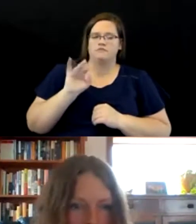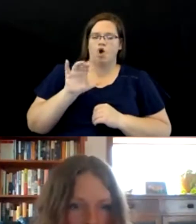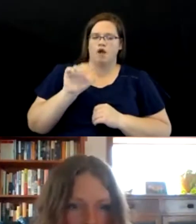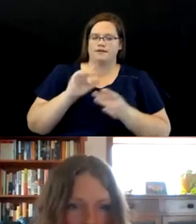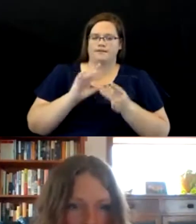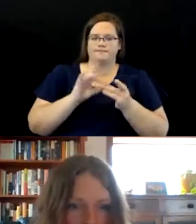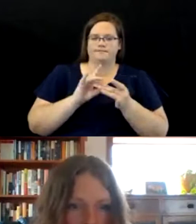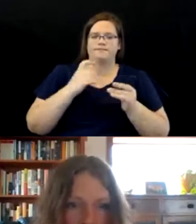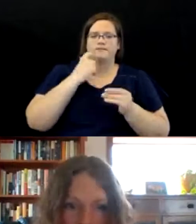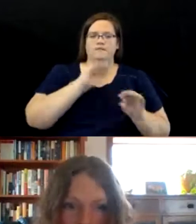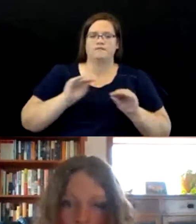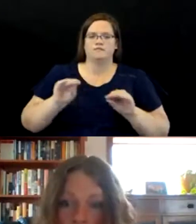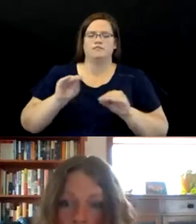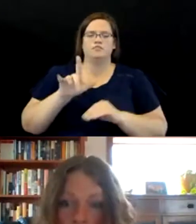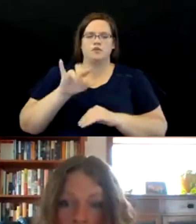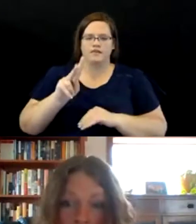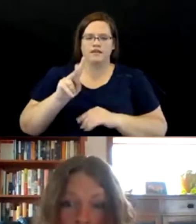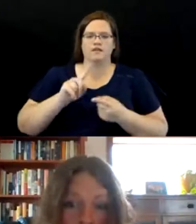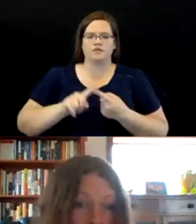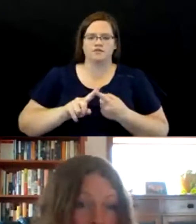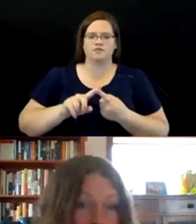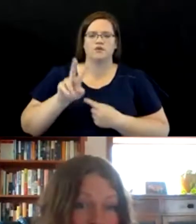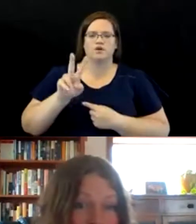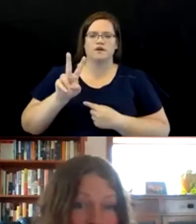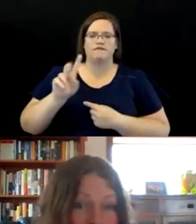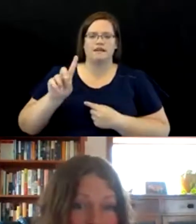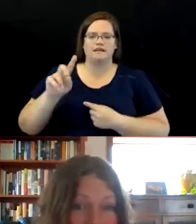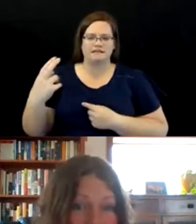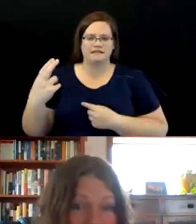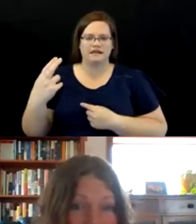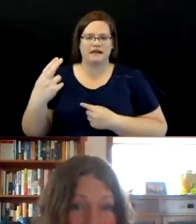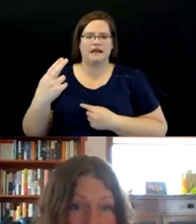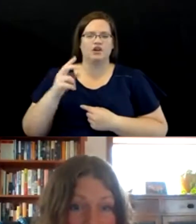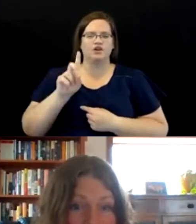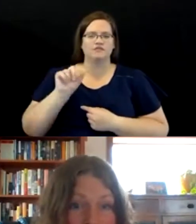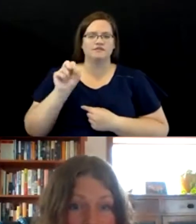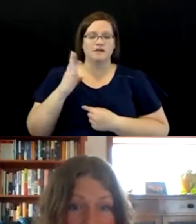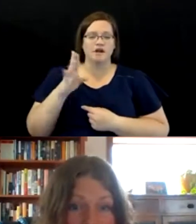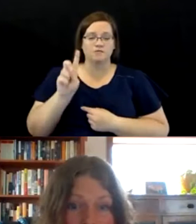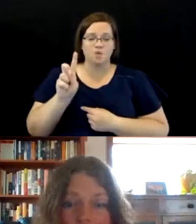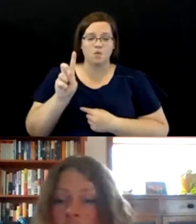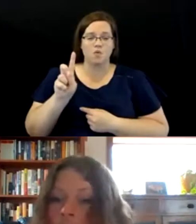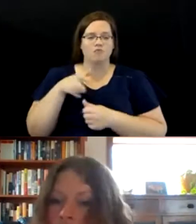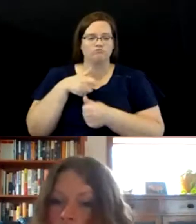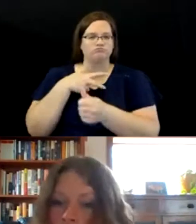the VDH vaccine dashboard that's updated pretty regularly. The